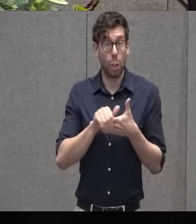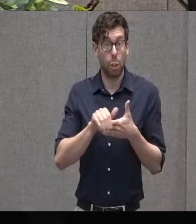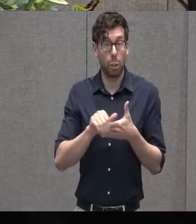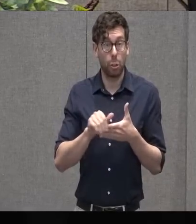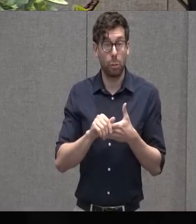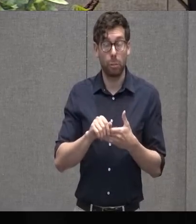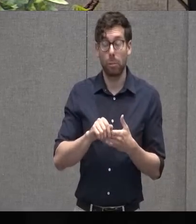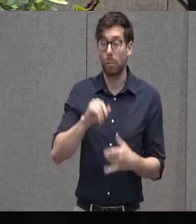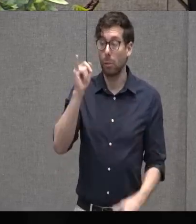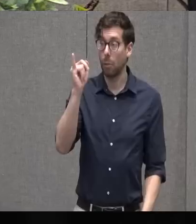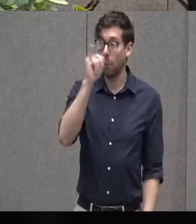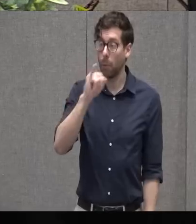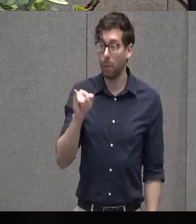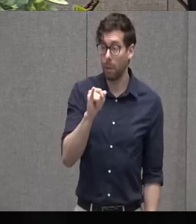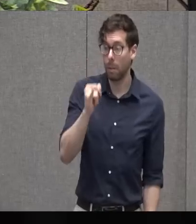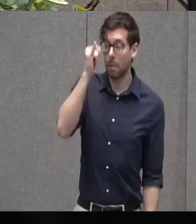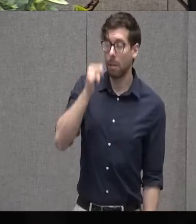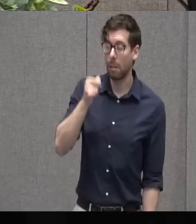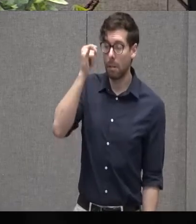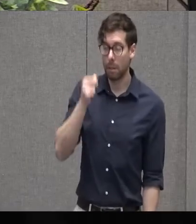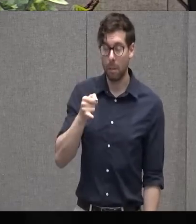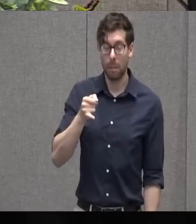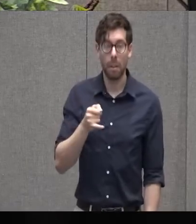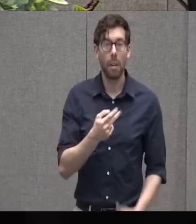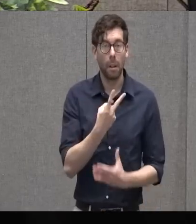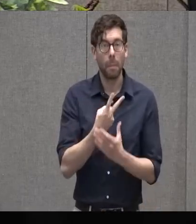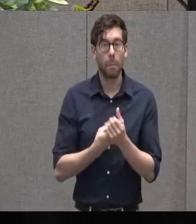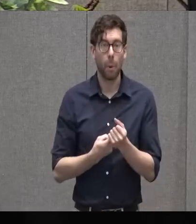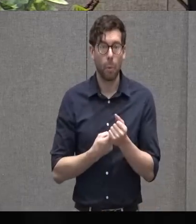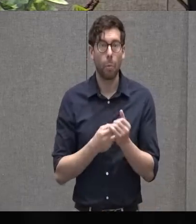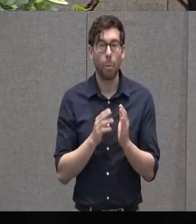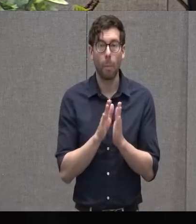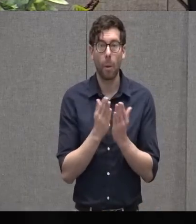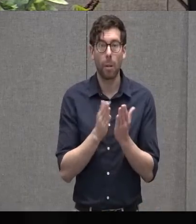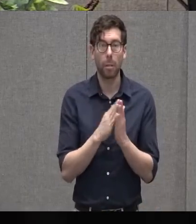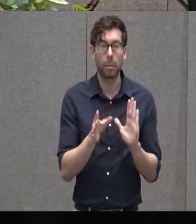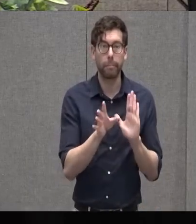will be $2, I want my customers to buy lots of books.